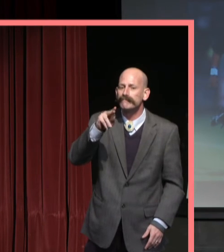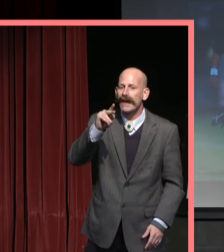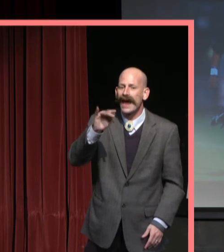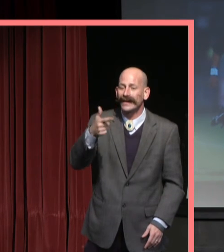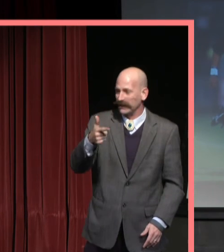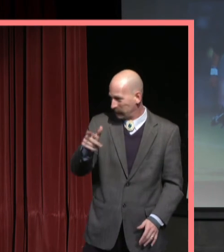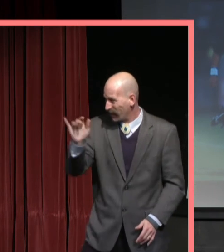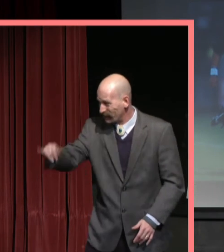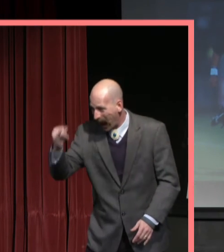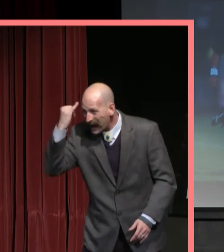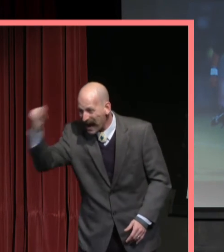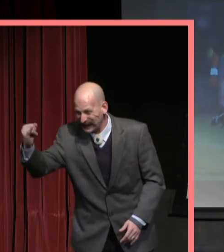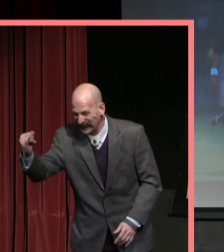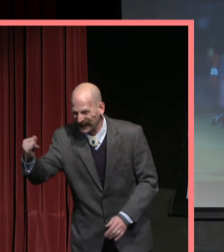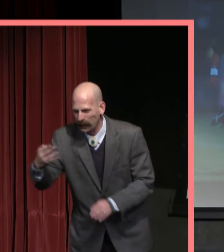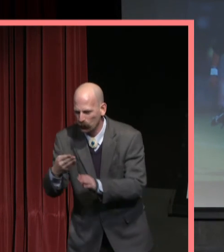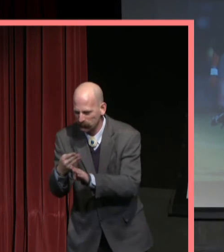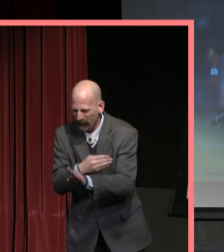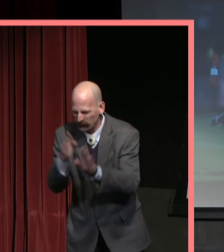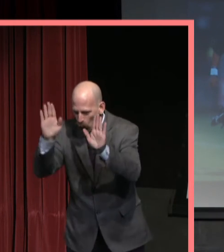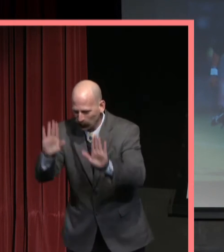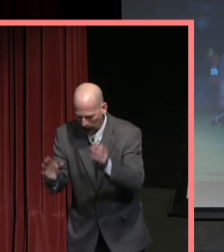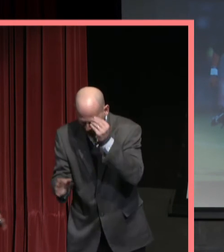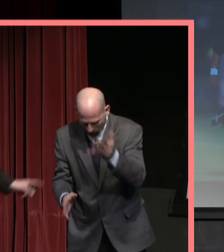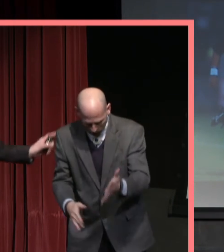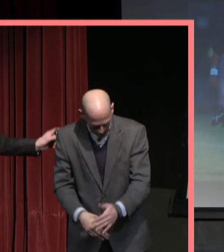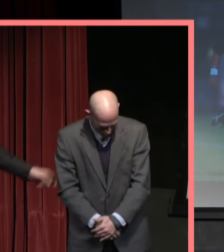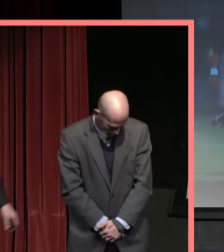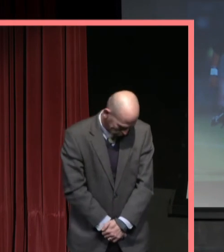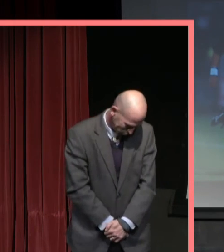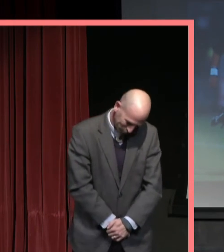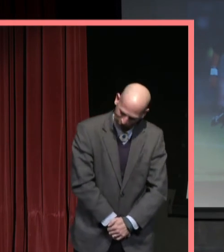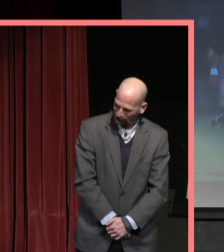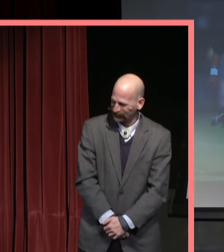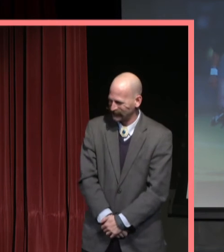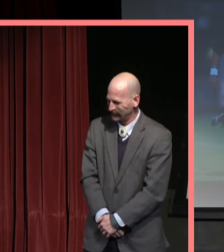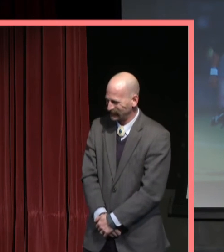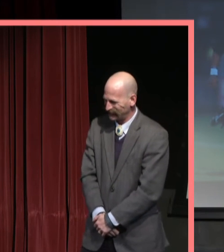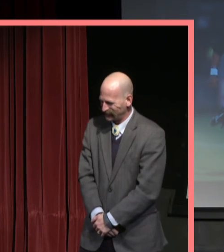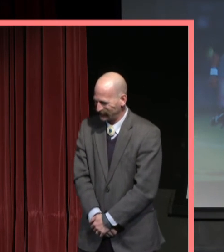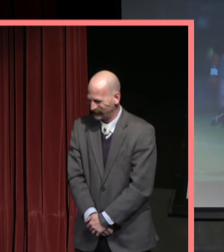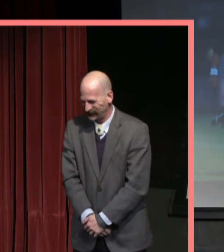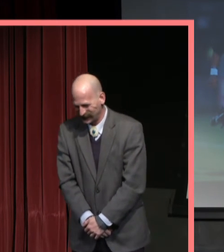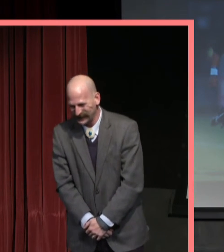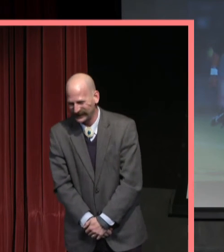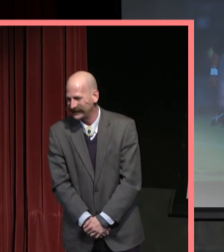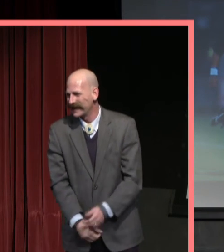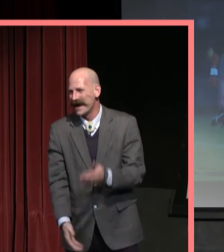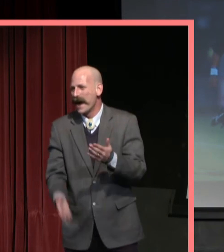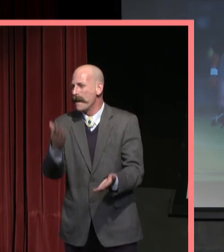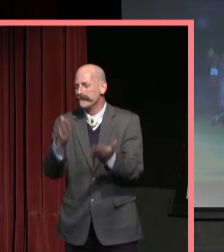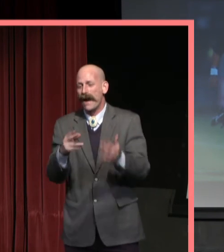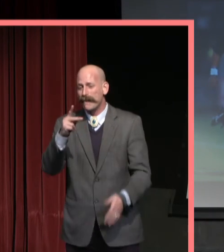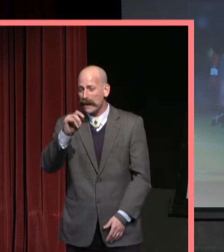I had this idea before Sunday. But now he might be looking for a new job,